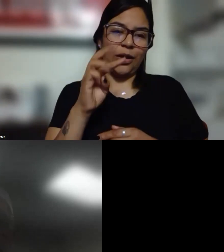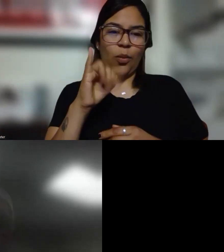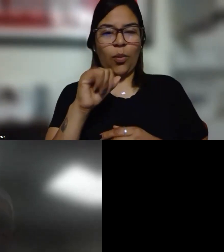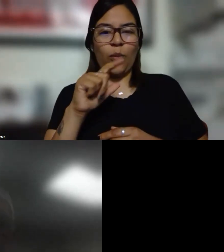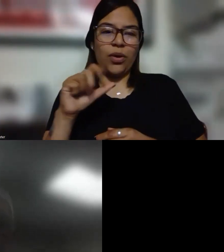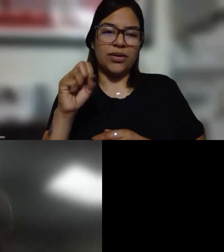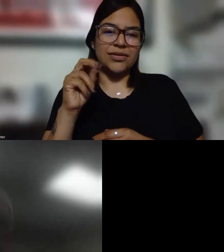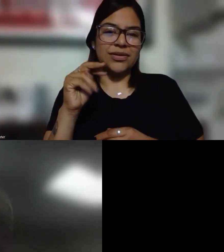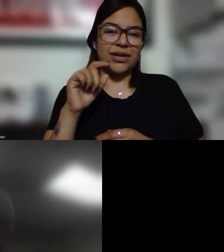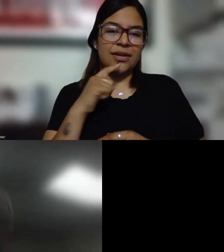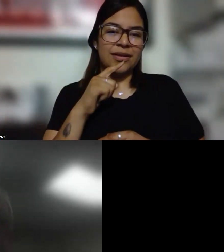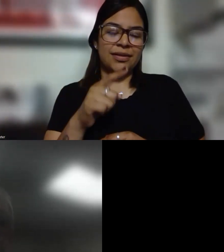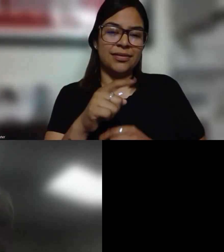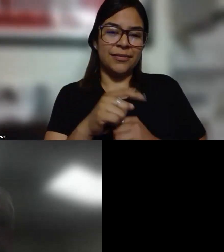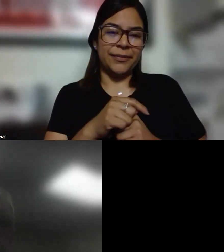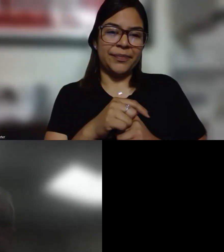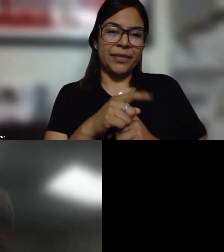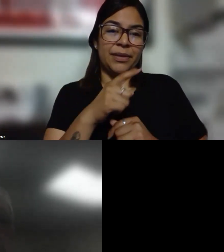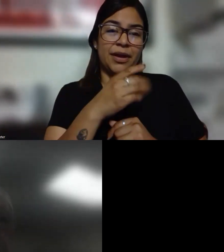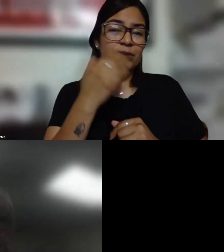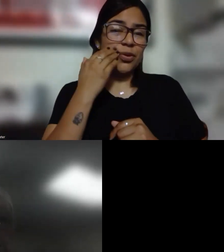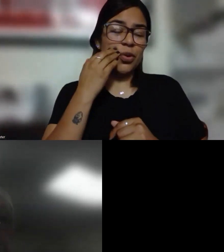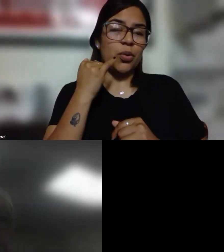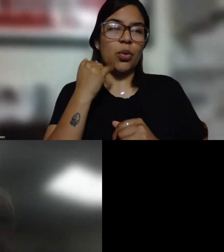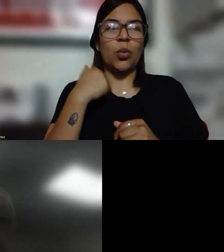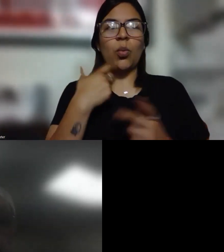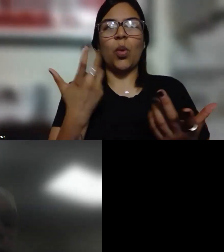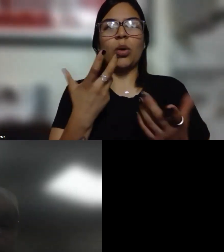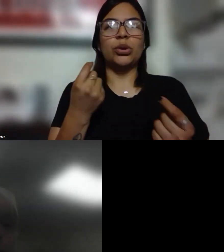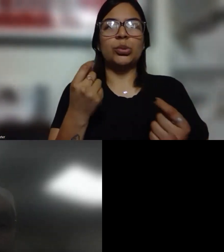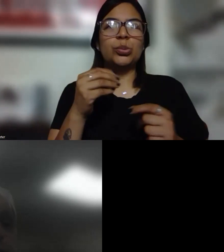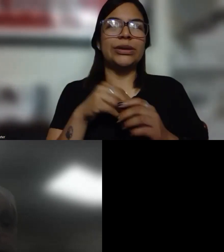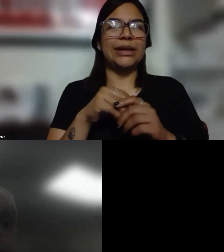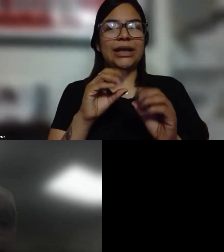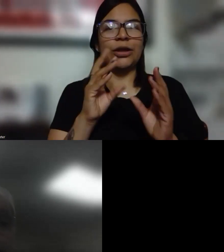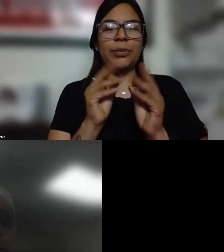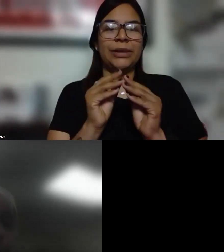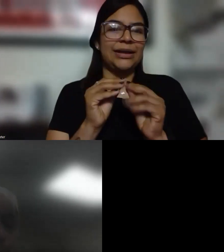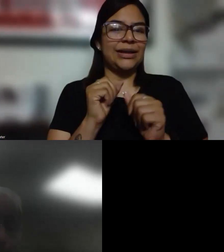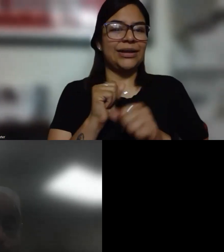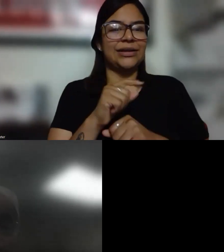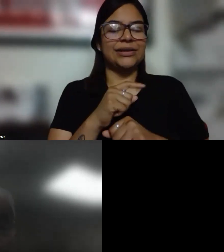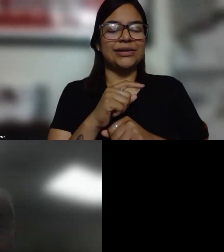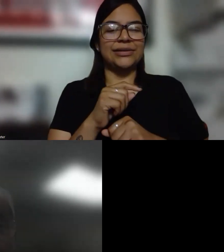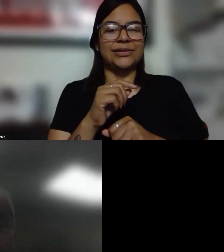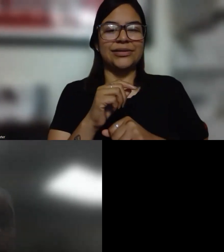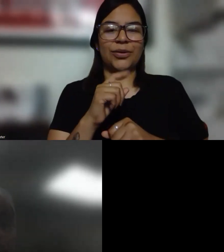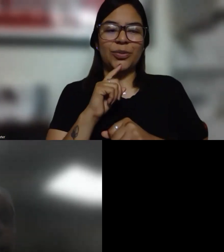have done what we do in the committee without Wilson so I I Just Gotta Give him Kudos thank